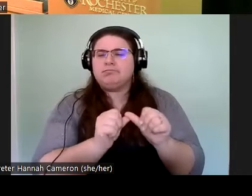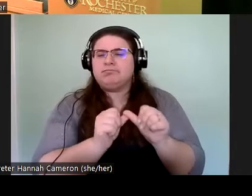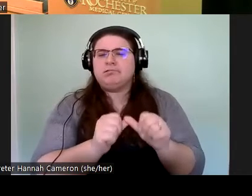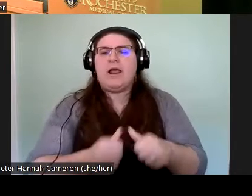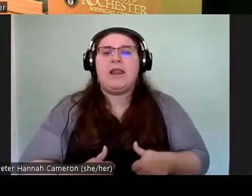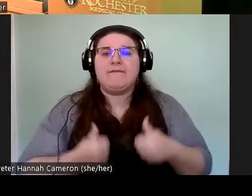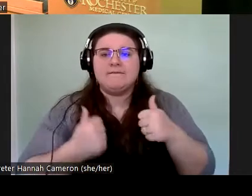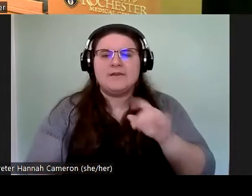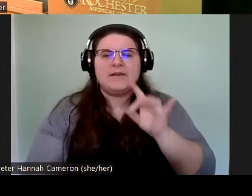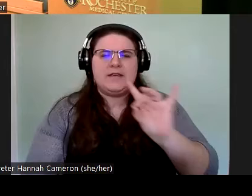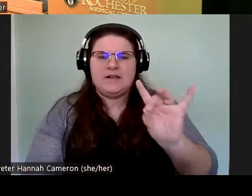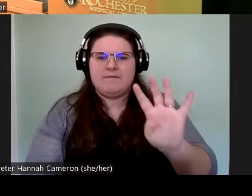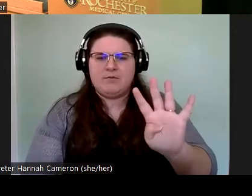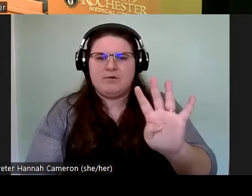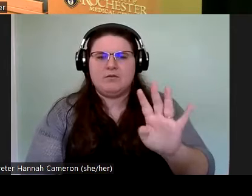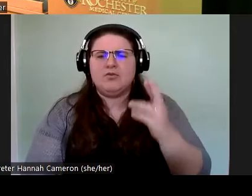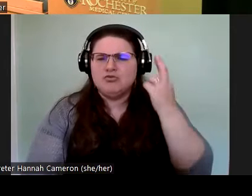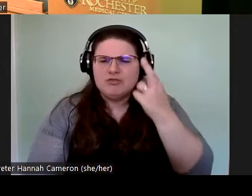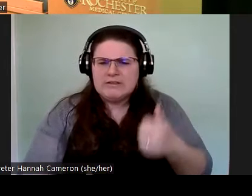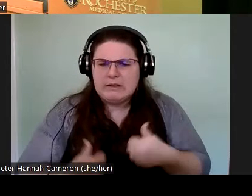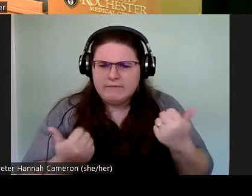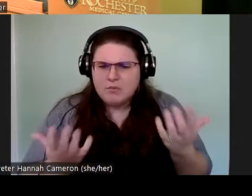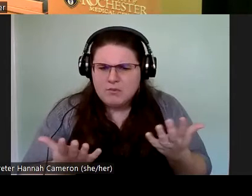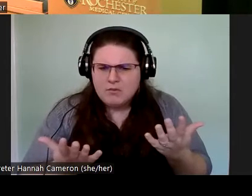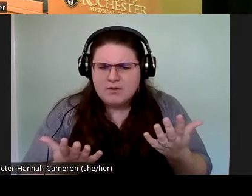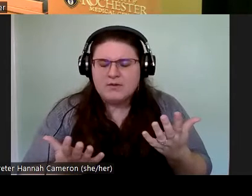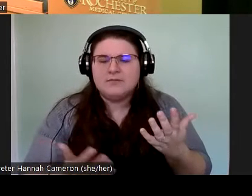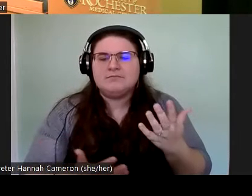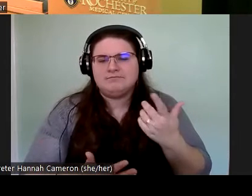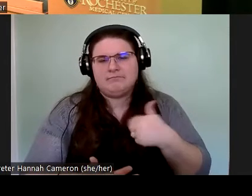honestly was absolutely due to my mother I mean she just wouldn't let him eat anything that was